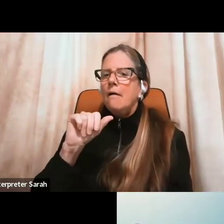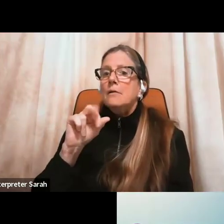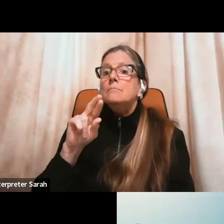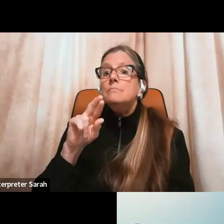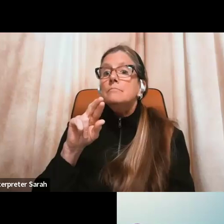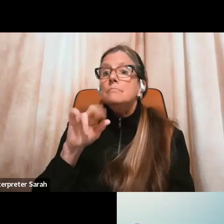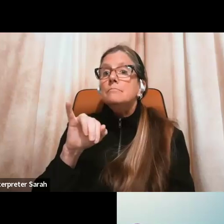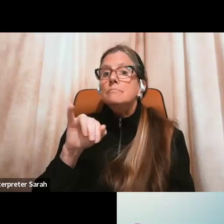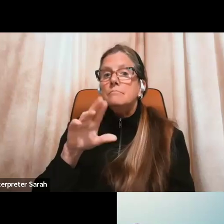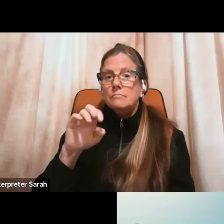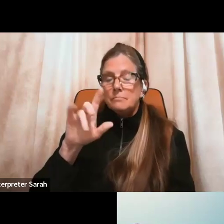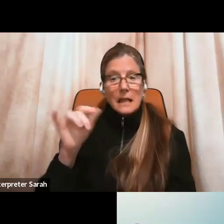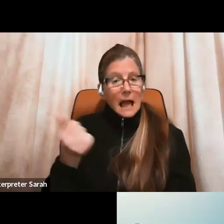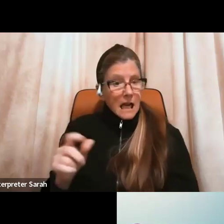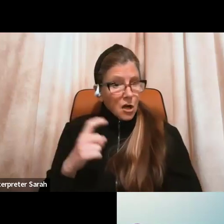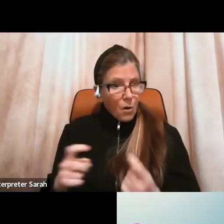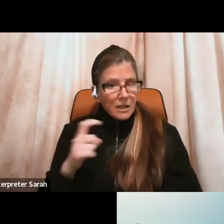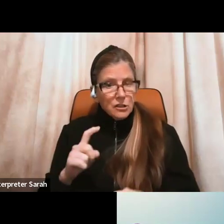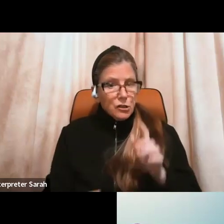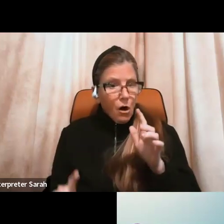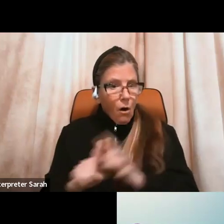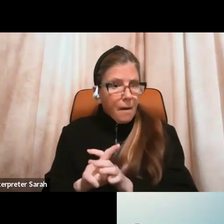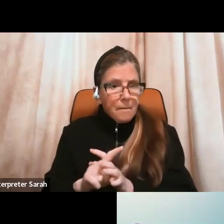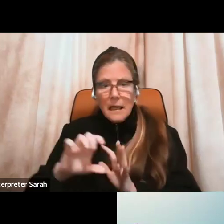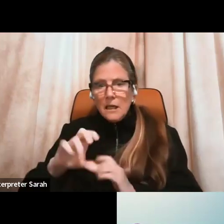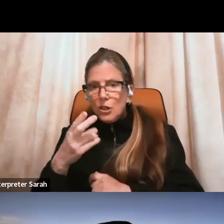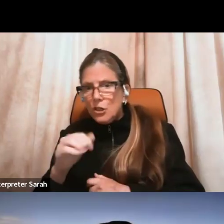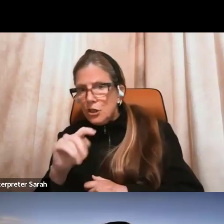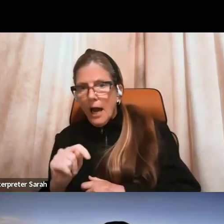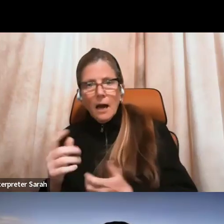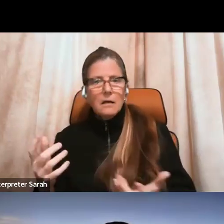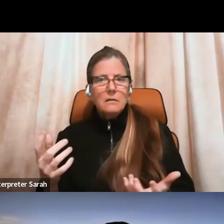questions that we have for the panelists, based on everything that they've been sharing here today?